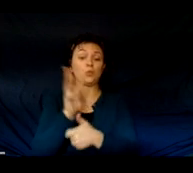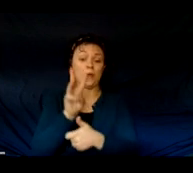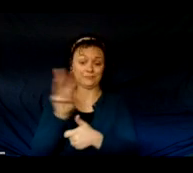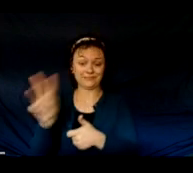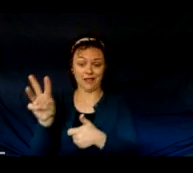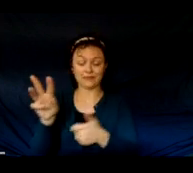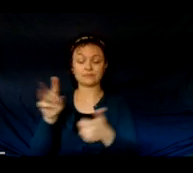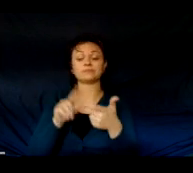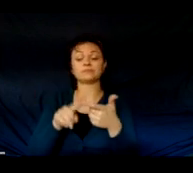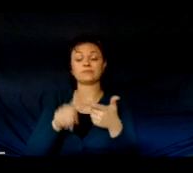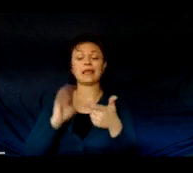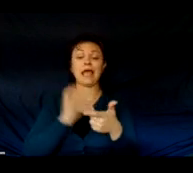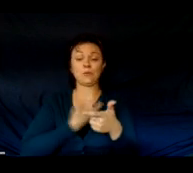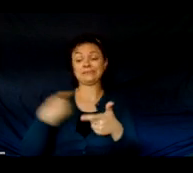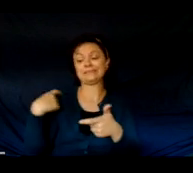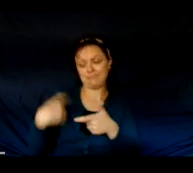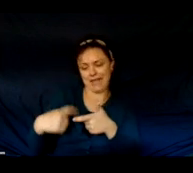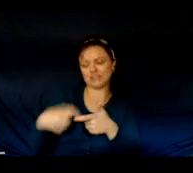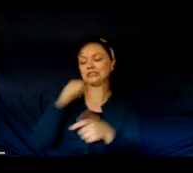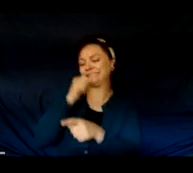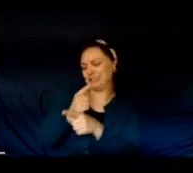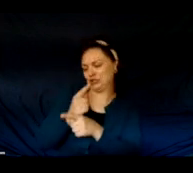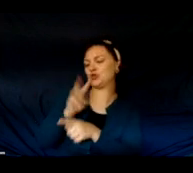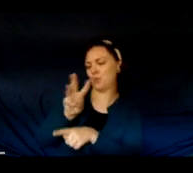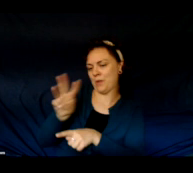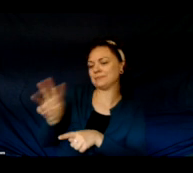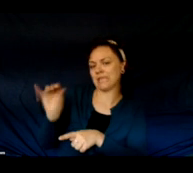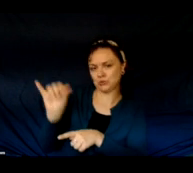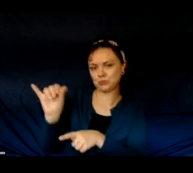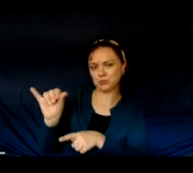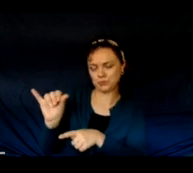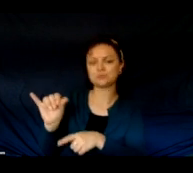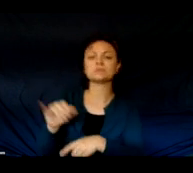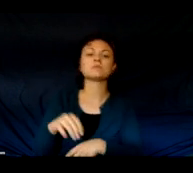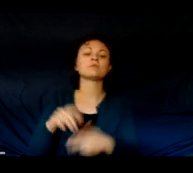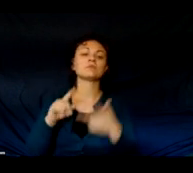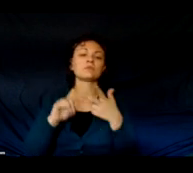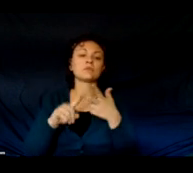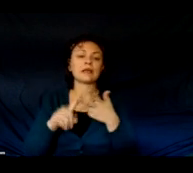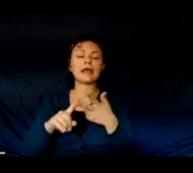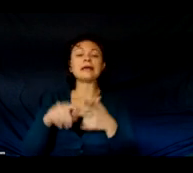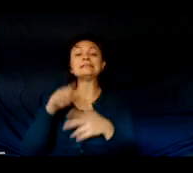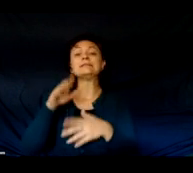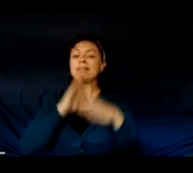sister website, offering plain language briefs. Research briefs which explain